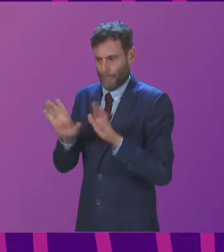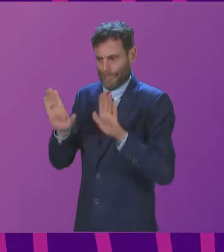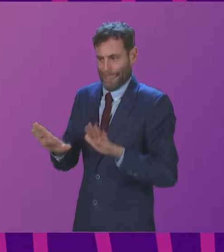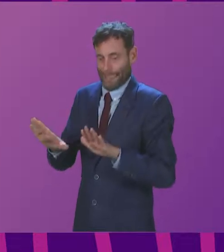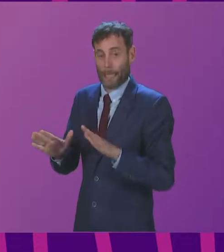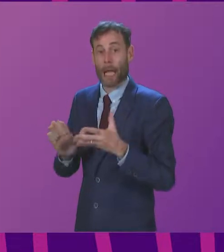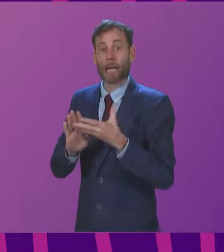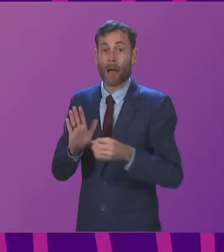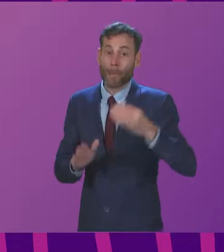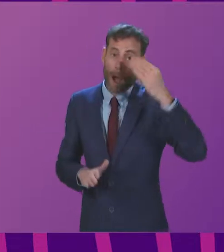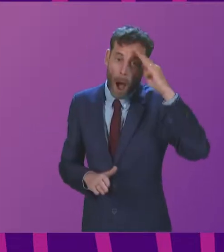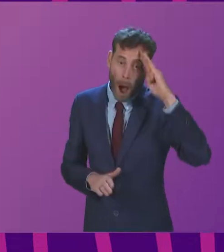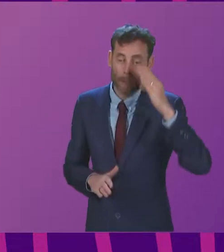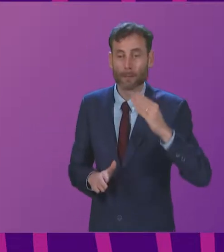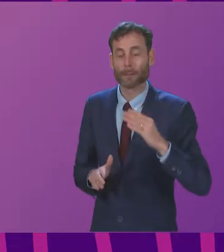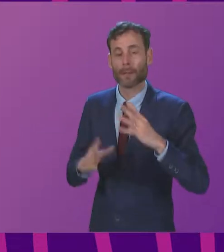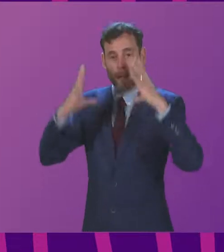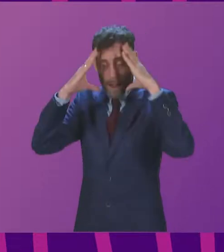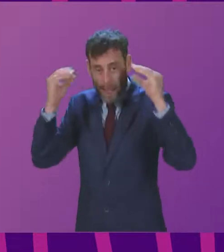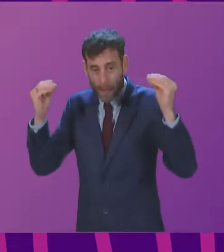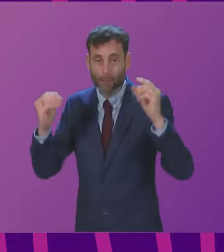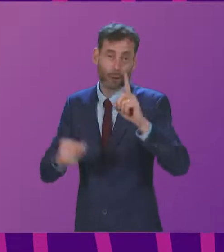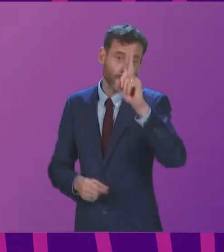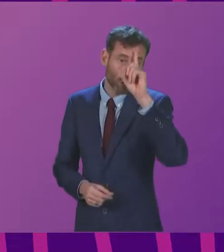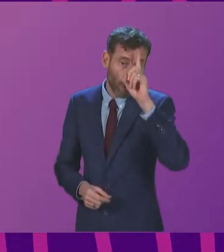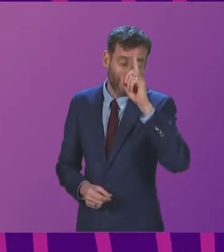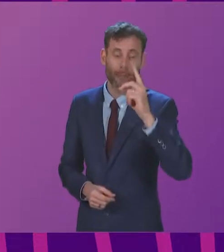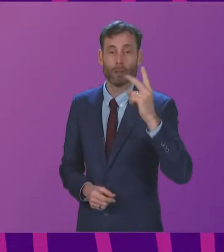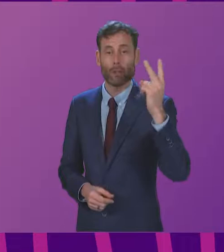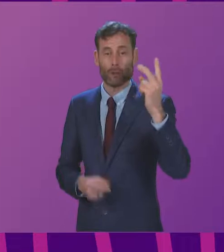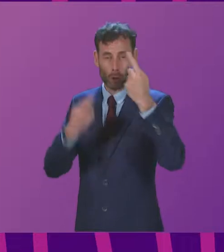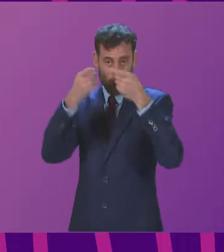Ireland, the Netherlands, Germany and Slovakia. At the most severe end of the spectrum,